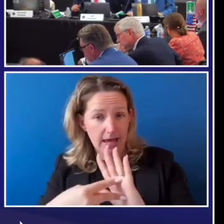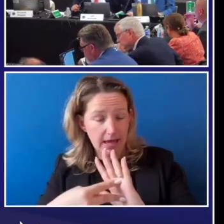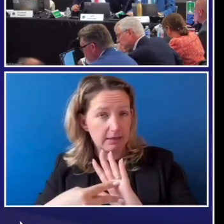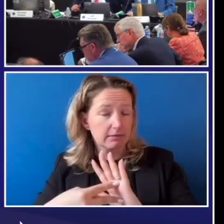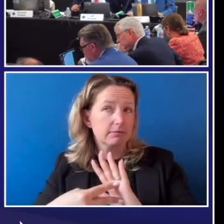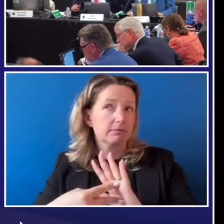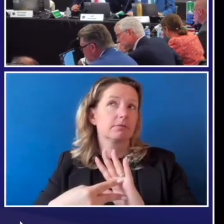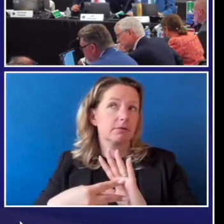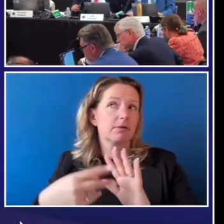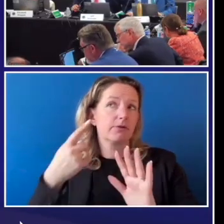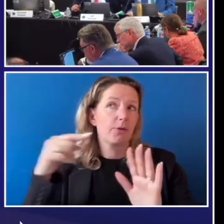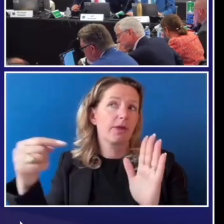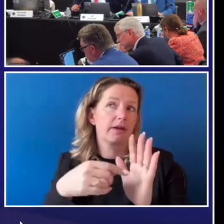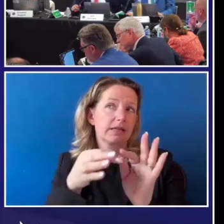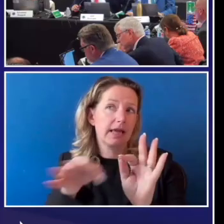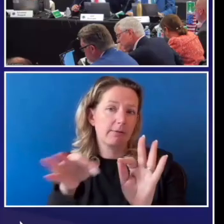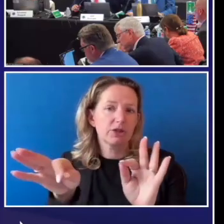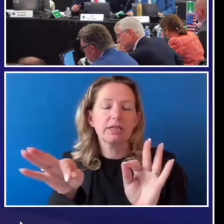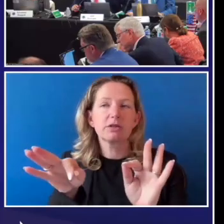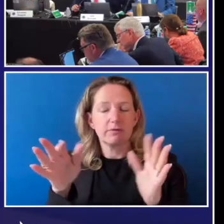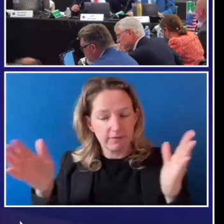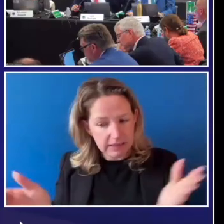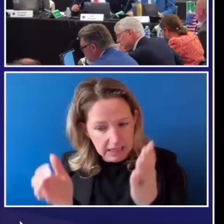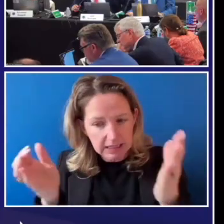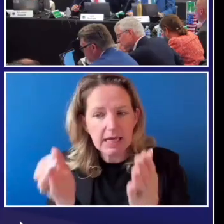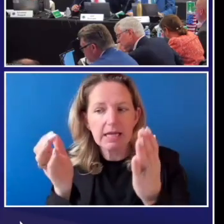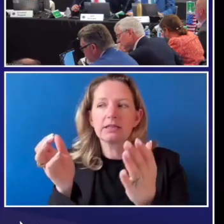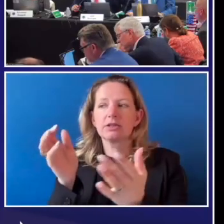so it's sort of a conforming change in many ways, but you're right.